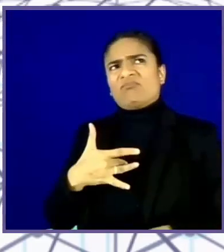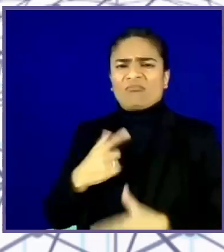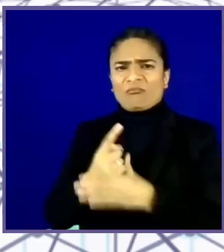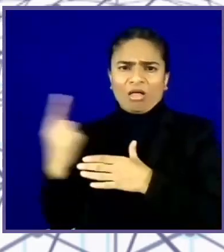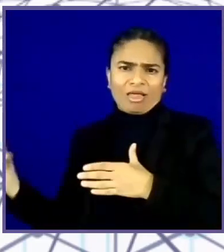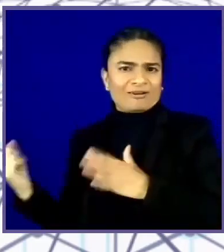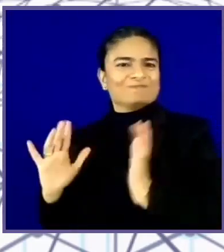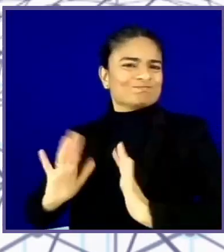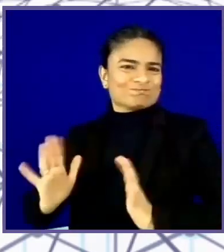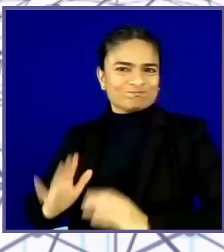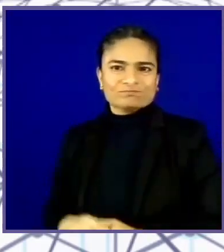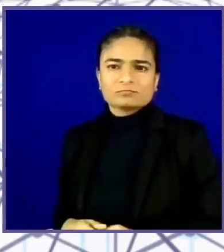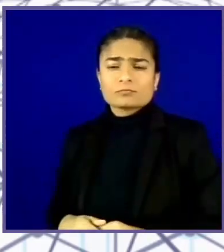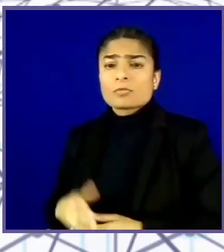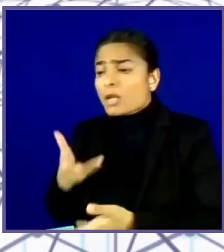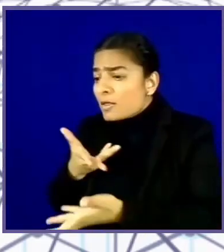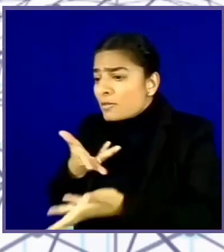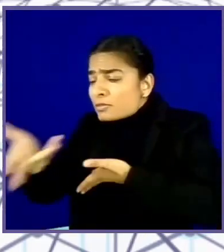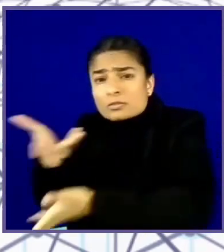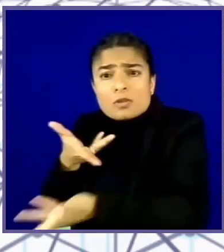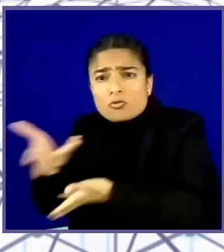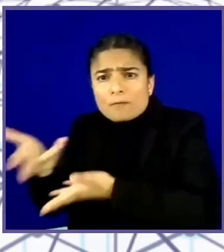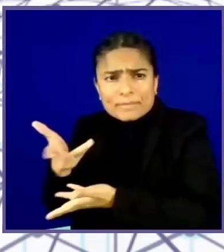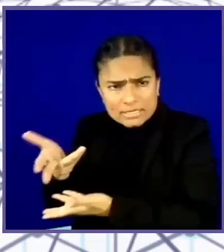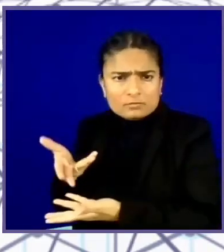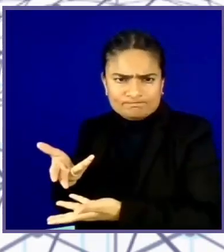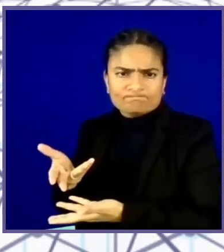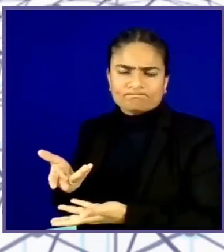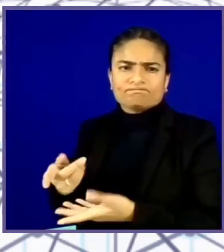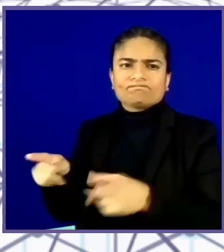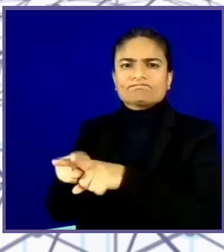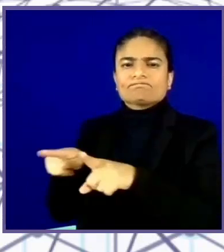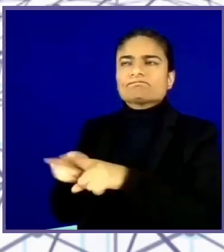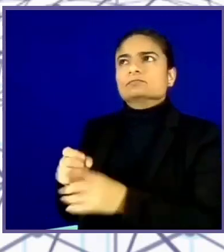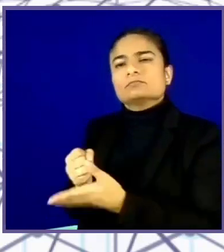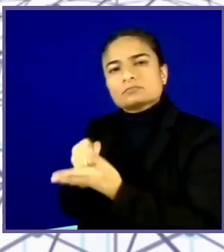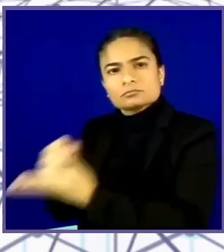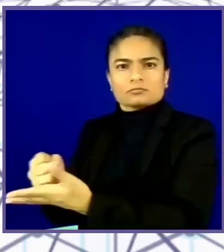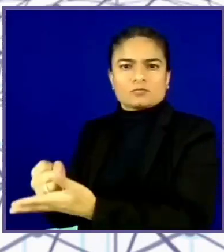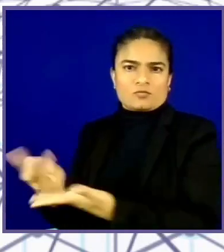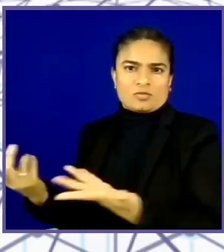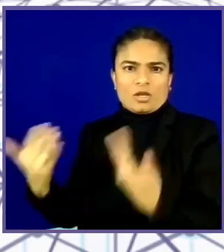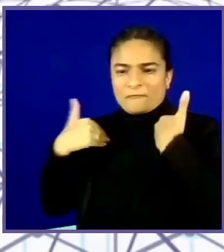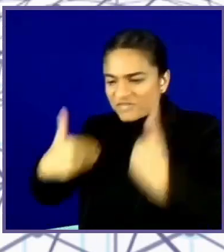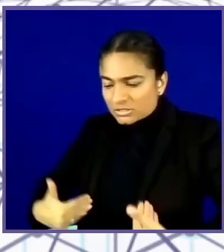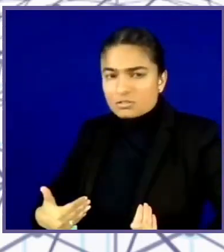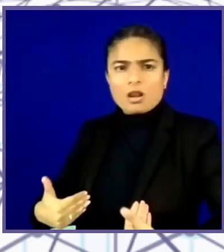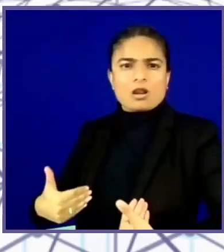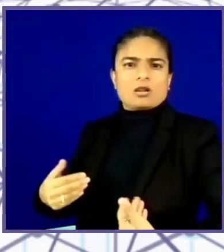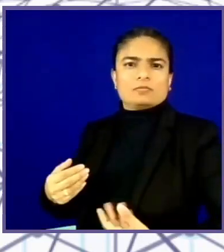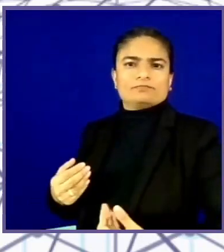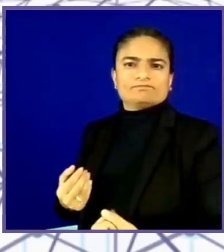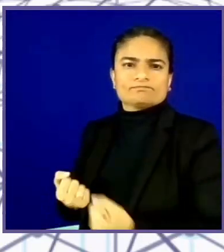and prosthetic management, but by restoring or modifying daily living activities, education